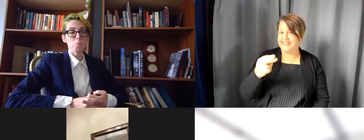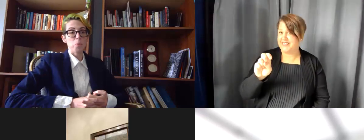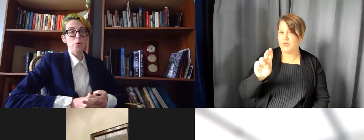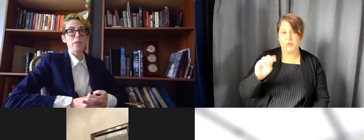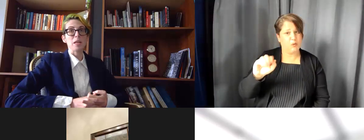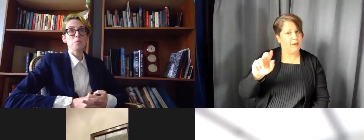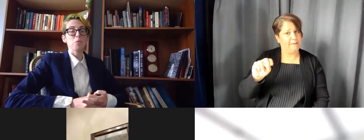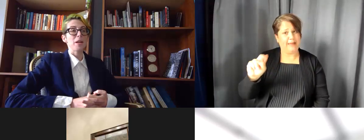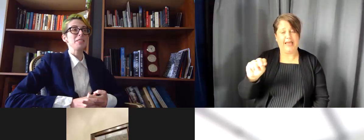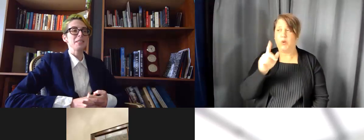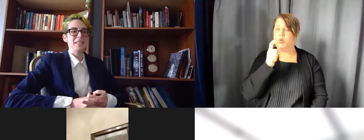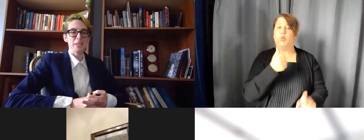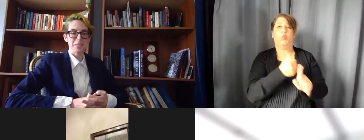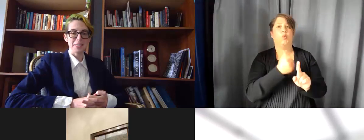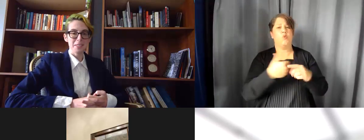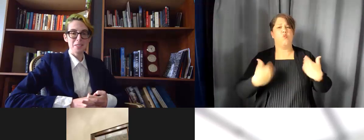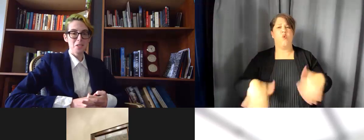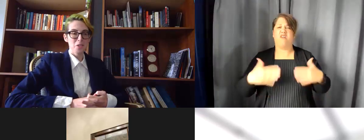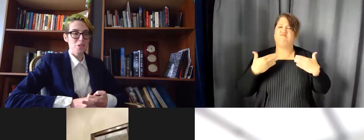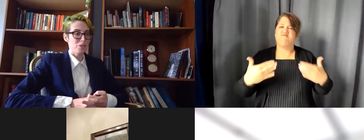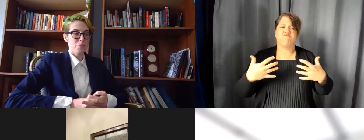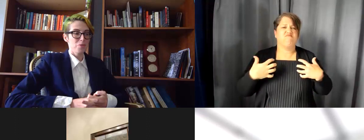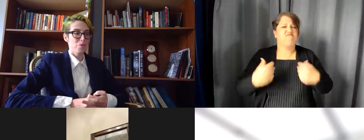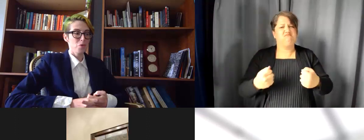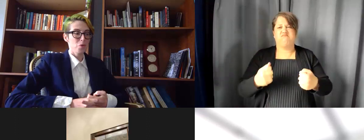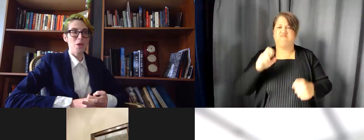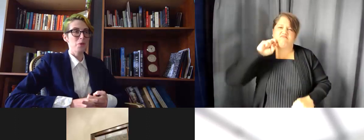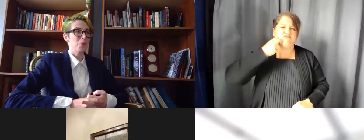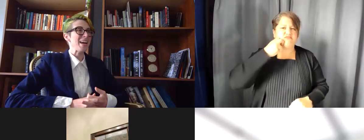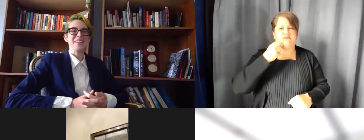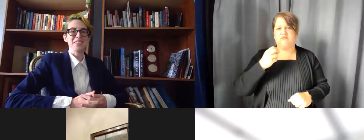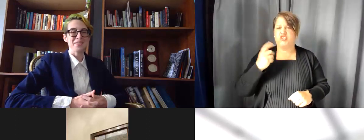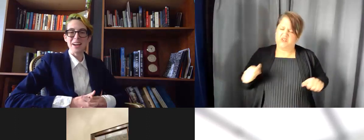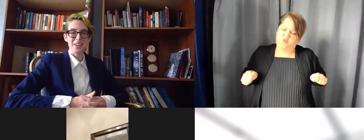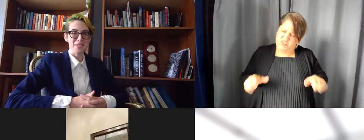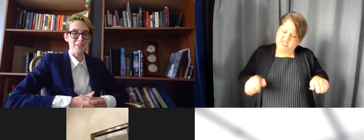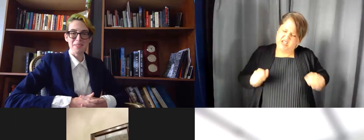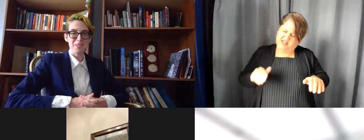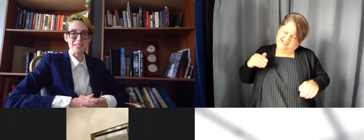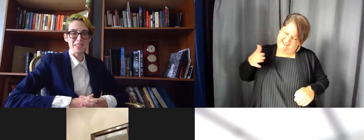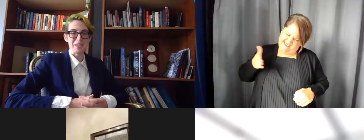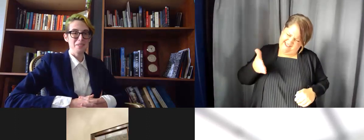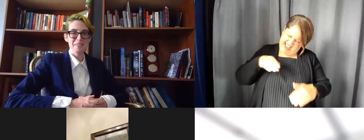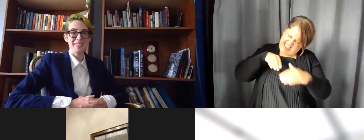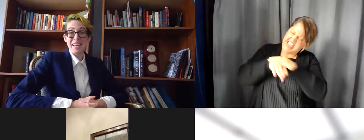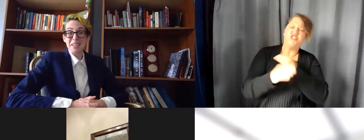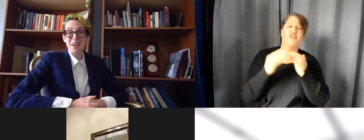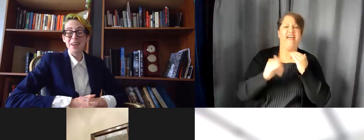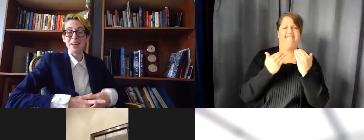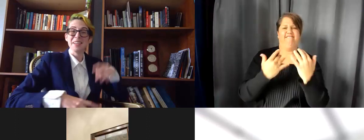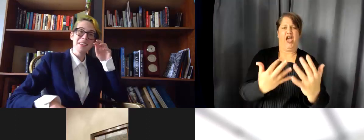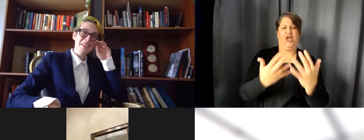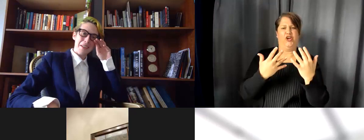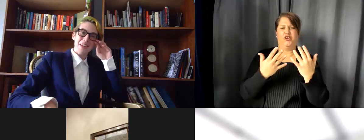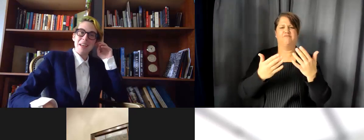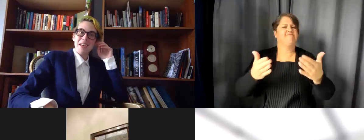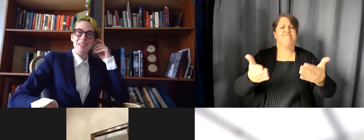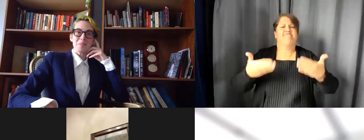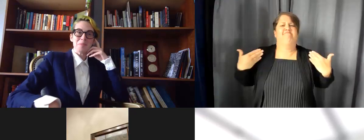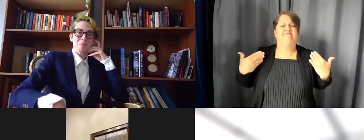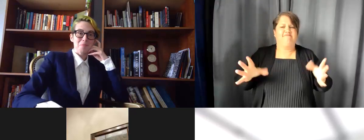Farrah Garland: boldly and brazenly just just wheeled right into the fire. And just you know, taking it on. and